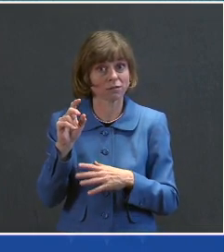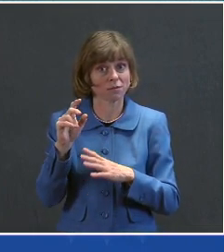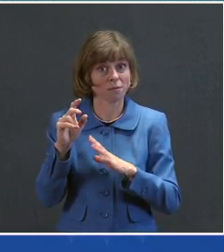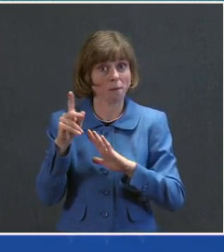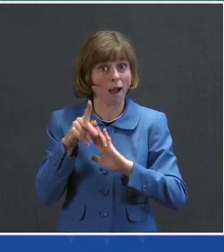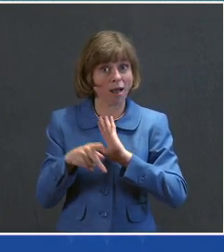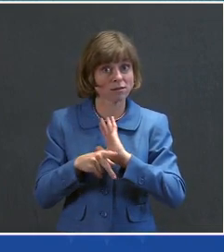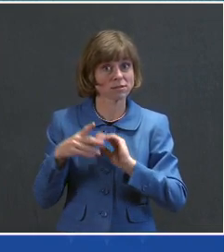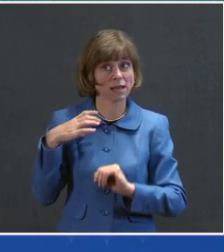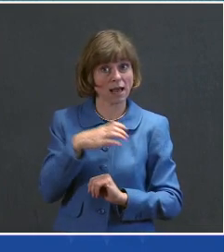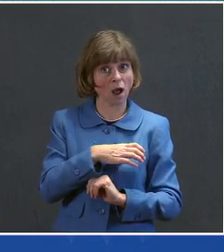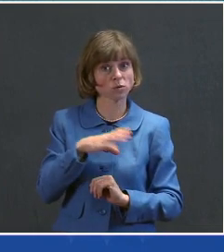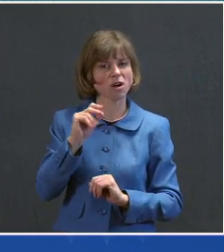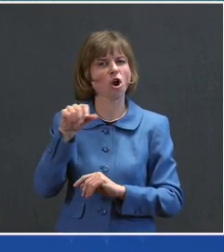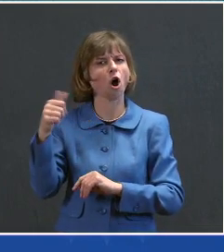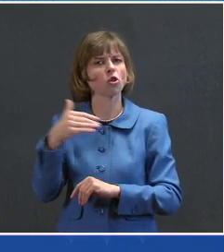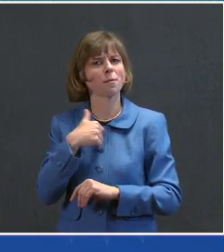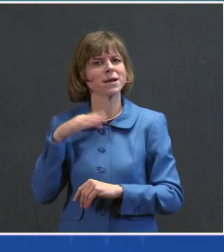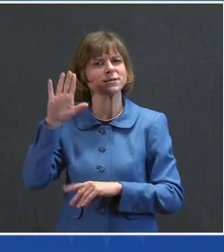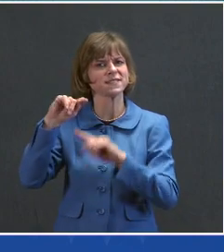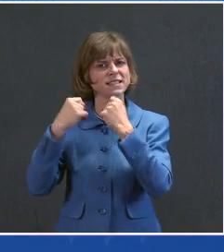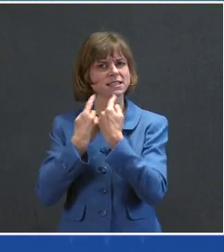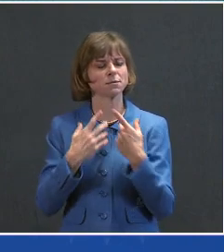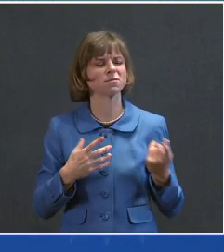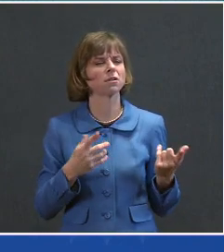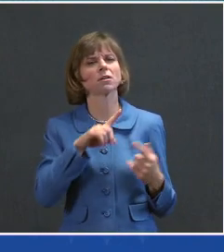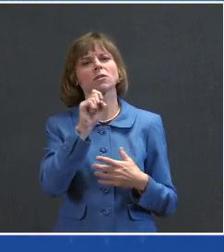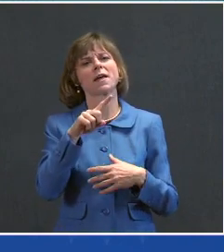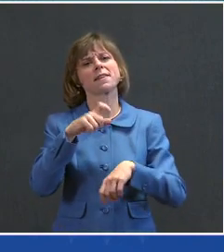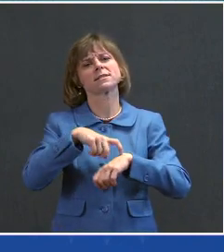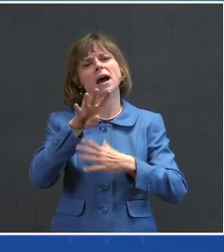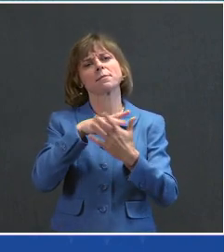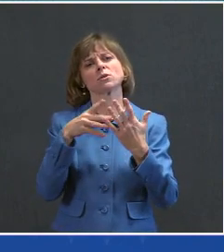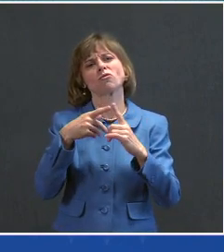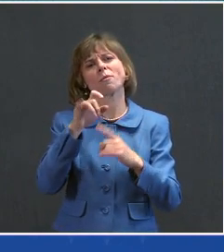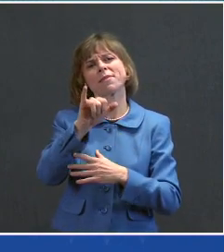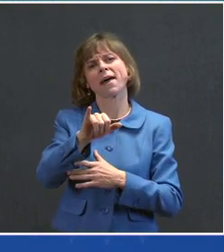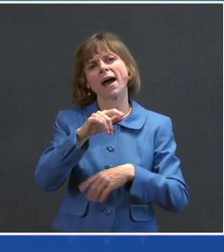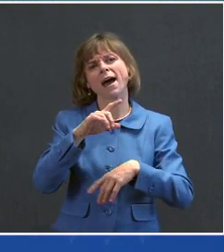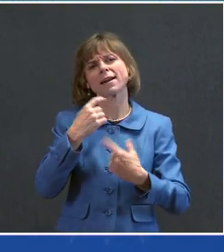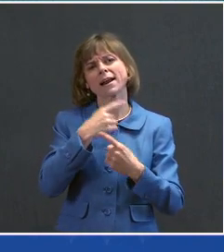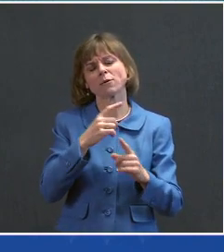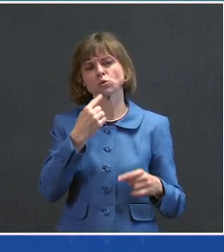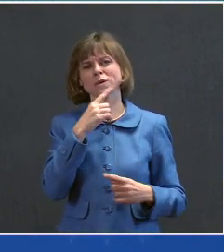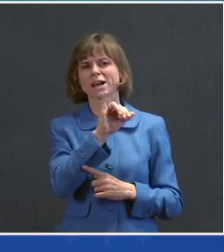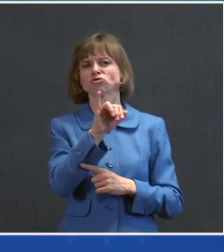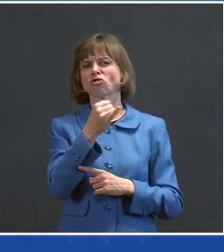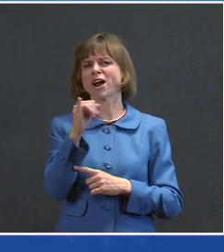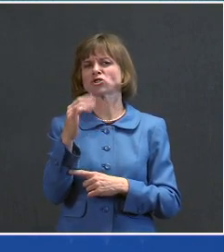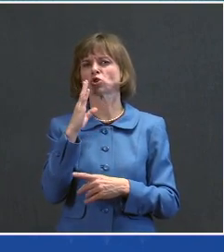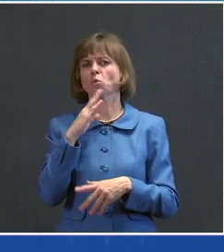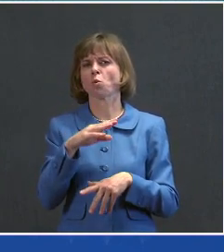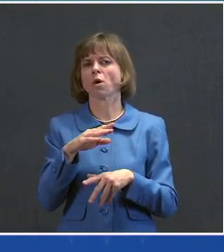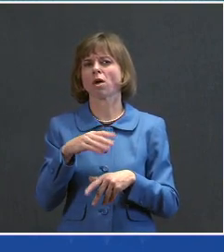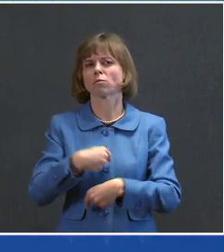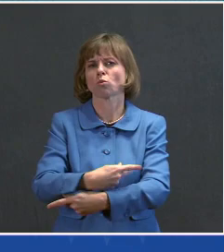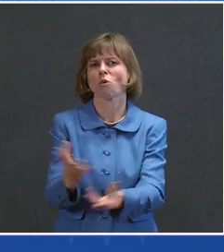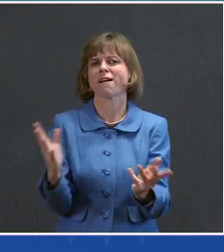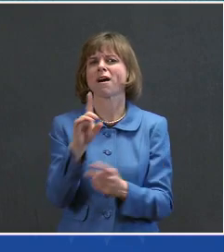The Press: Thank you. One additional question on the timeline coming out of this announcement. You mentioned that J&J is set to deliver 100 million vaccines by the end of June.